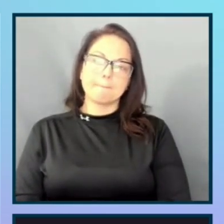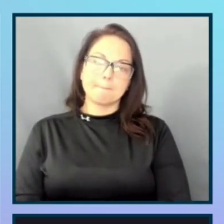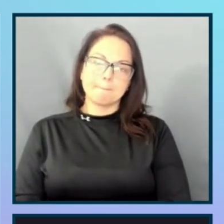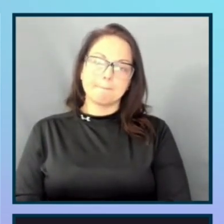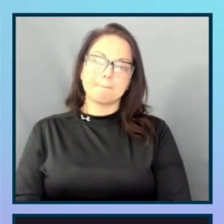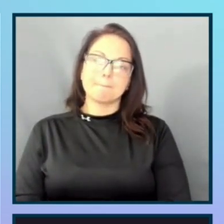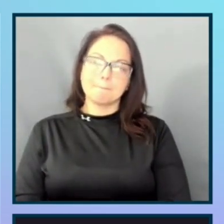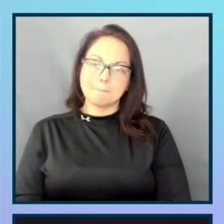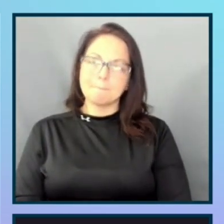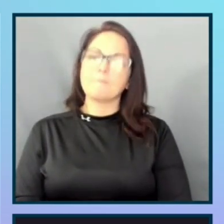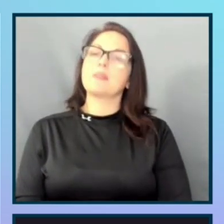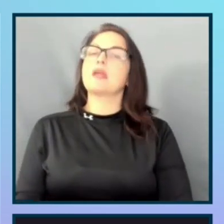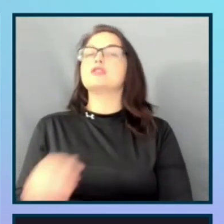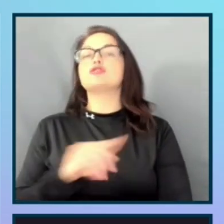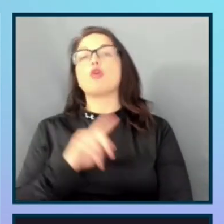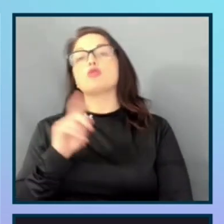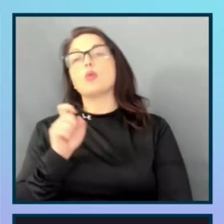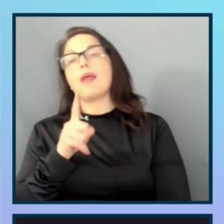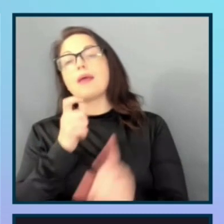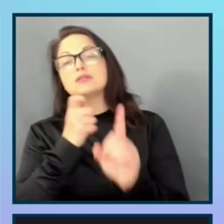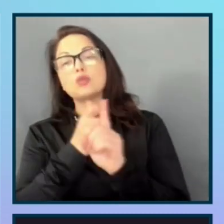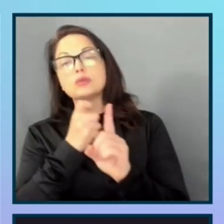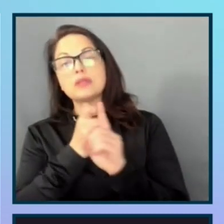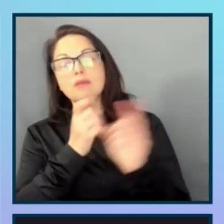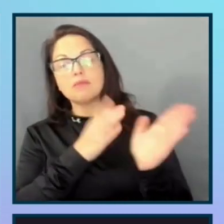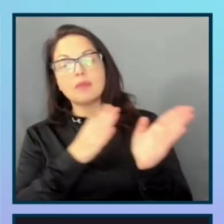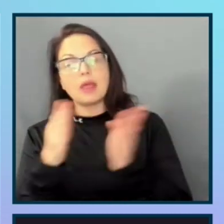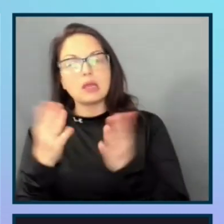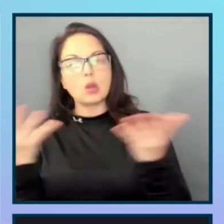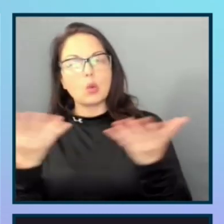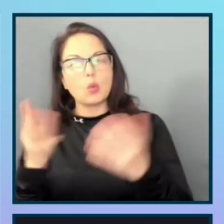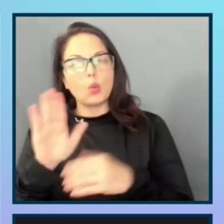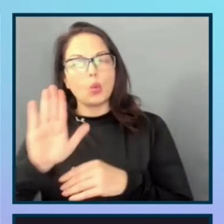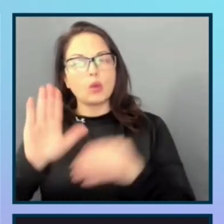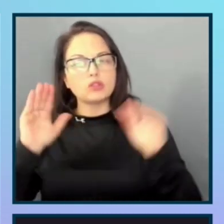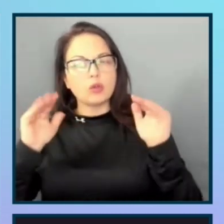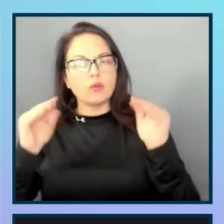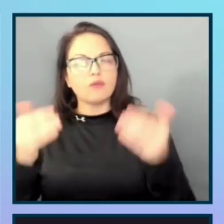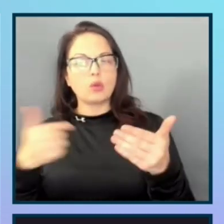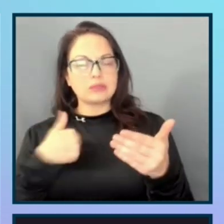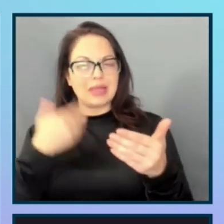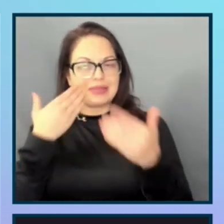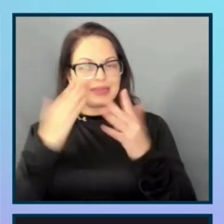when planning these things, which are, "What is your focus?" And I think it's an important question to consider.